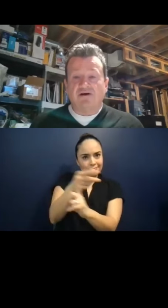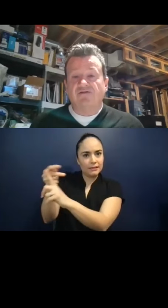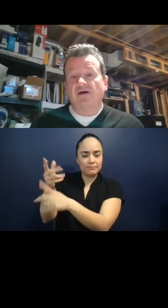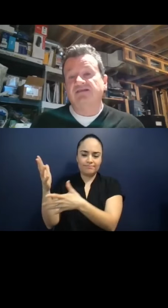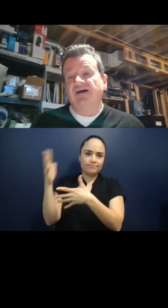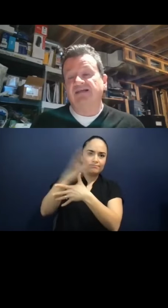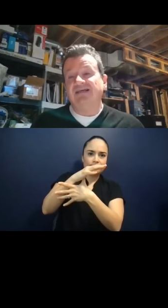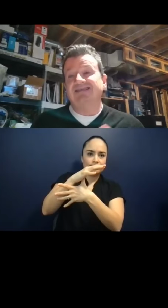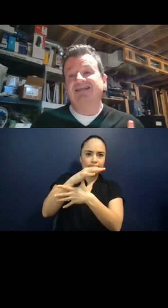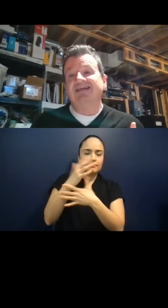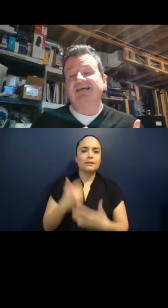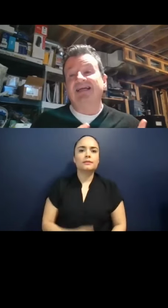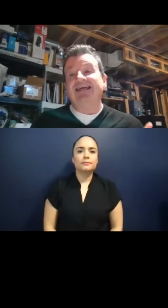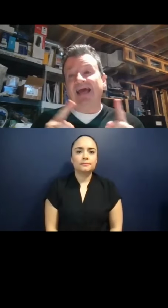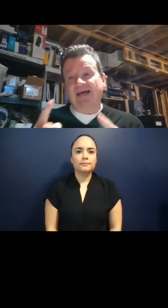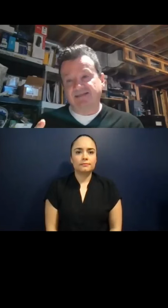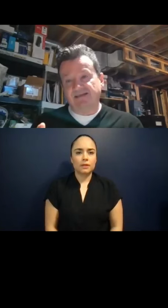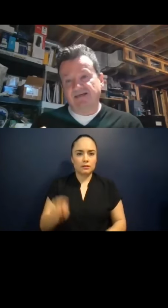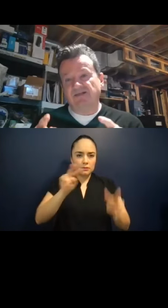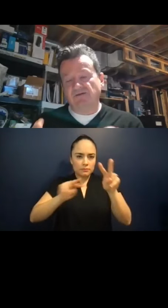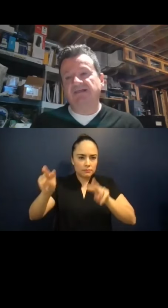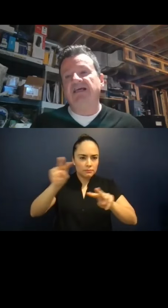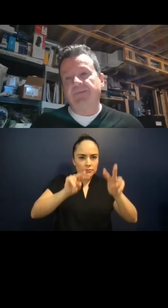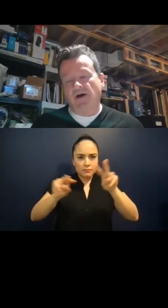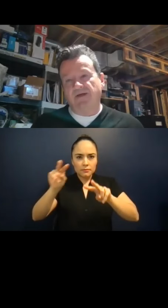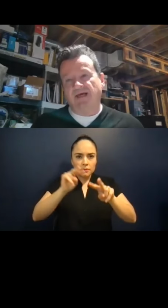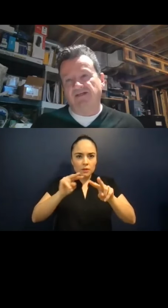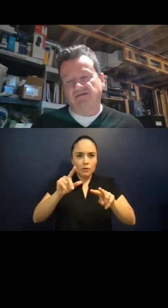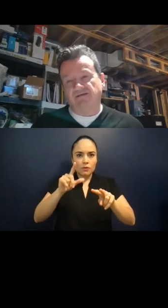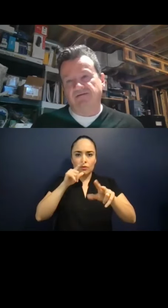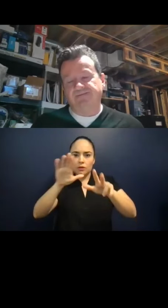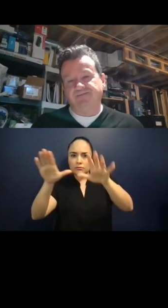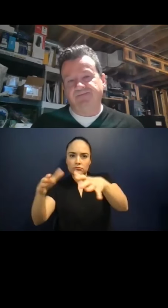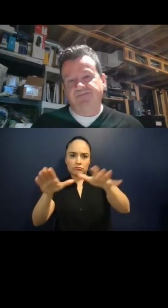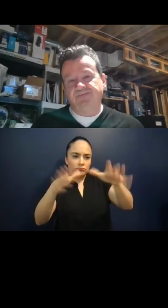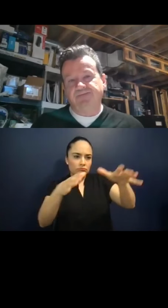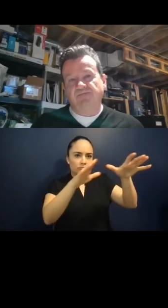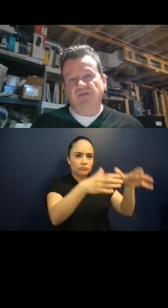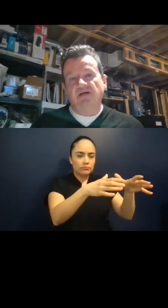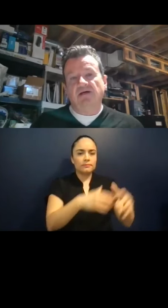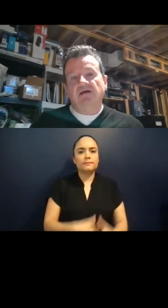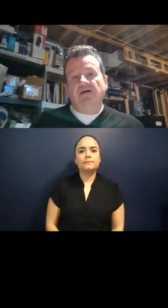in the GTA. What is the risk of exposure? Can you physically distance? Do you have access to other measure to help prevent you from infection? The risk of severe